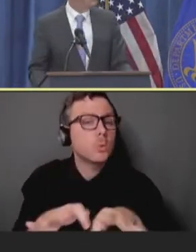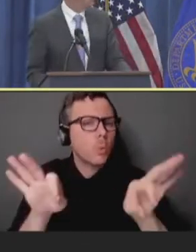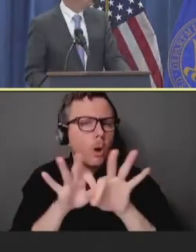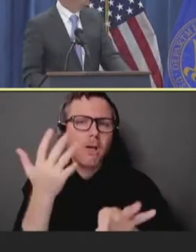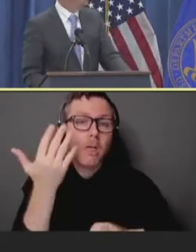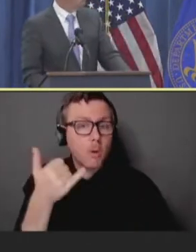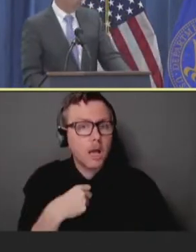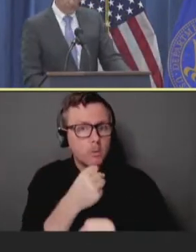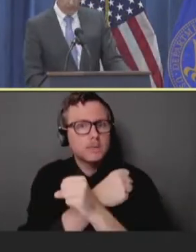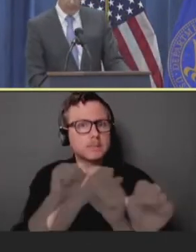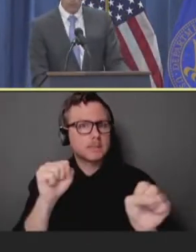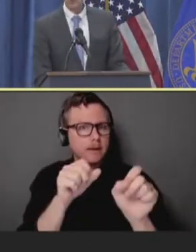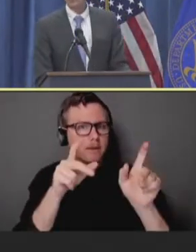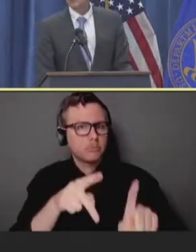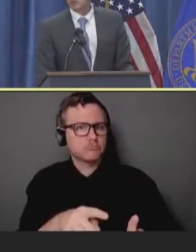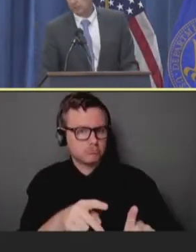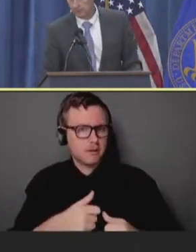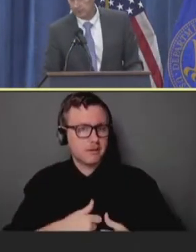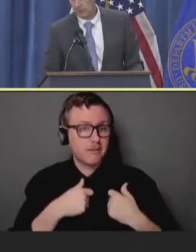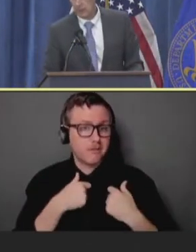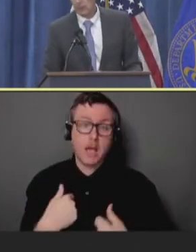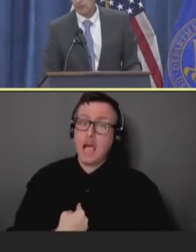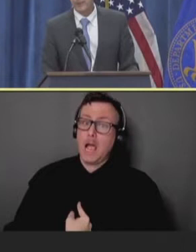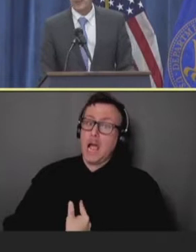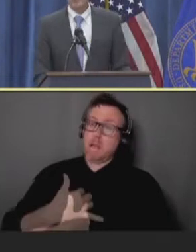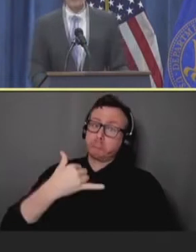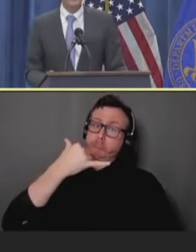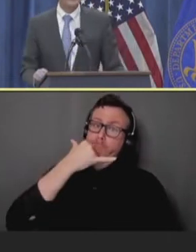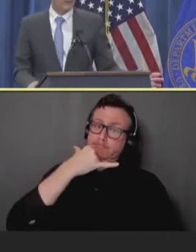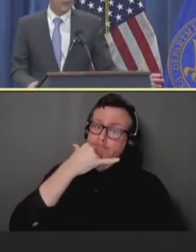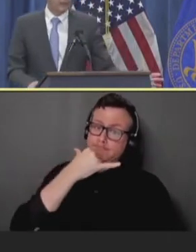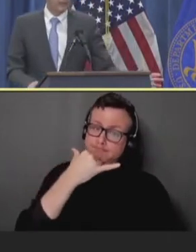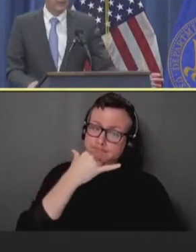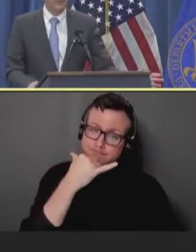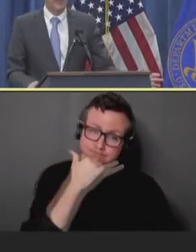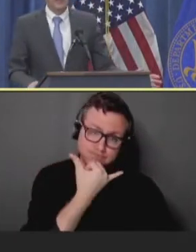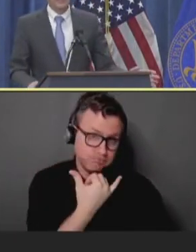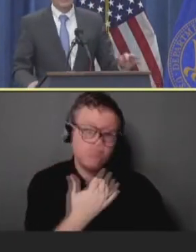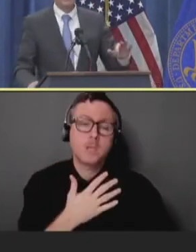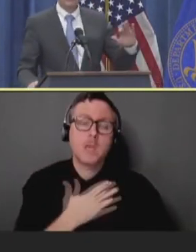Well, it turns out, I was totally wrong with that hypothesis. Thank goodness.